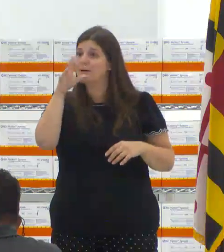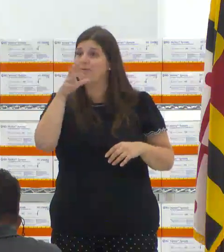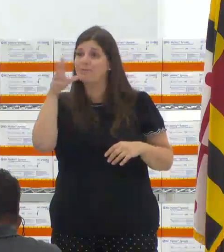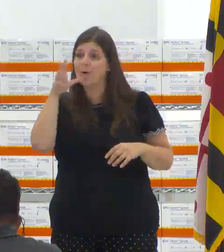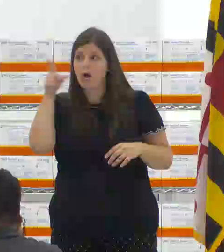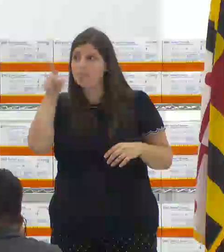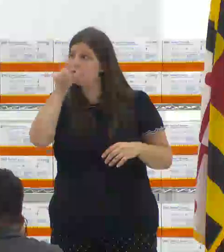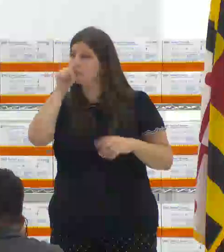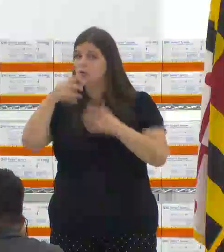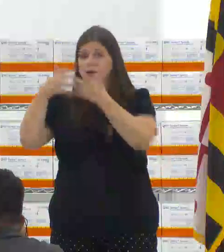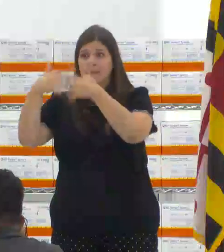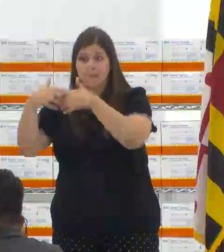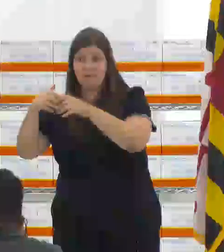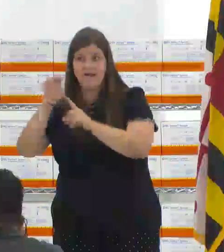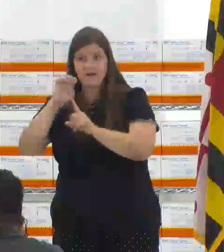And to our correctional and juvenile detention centers.